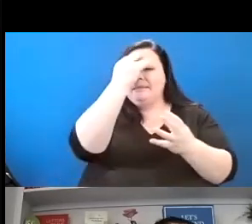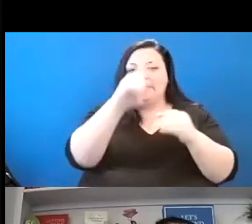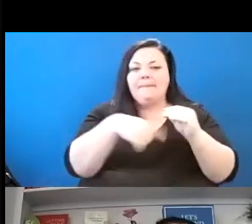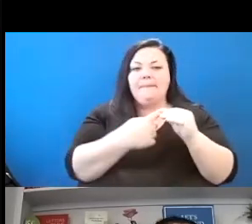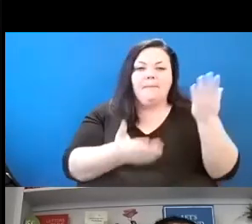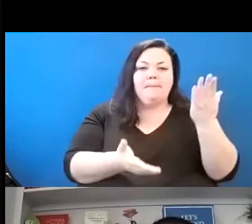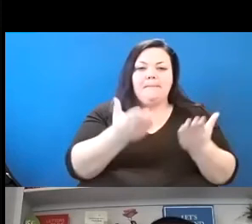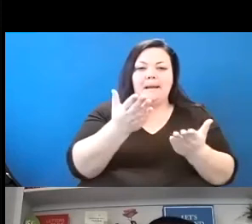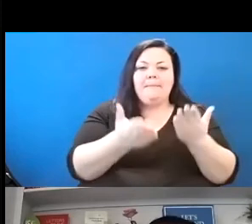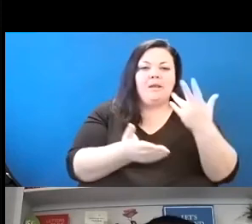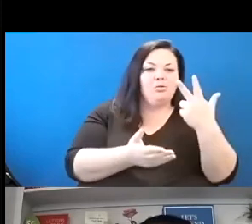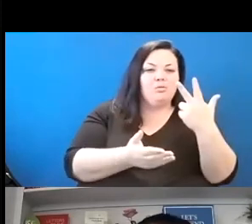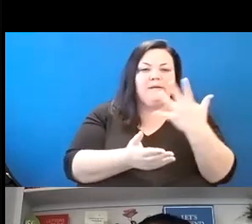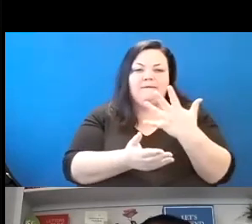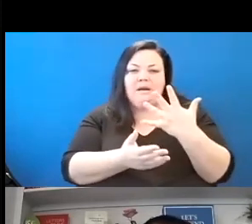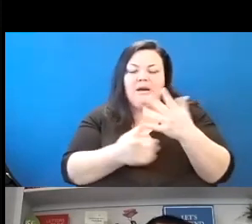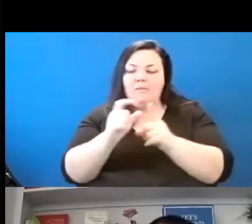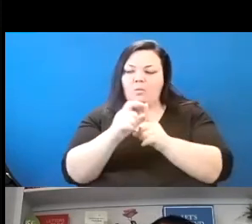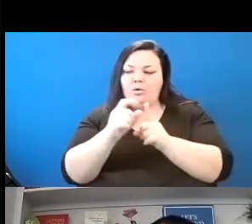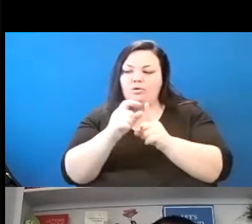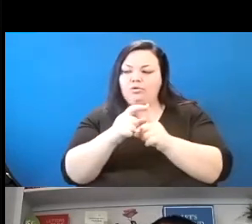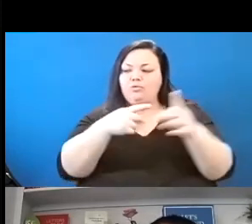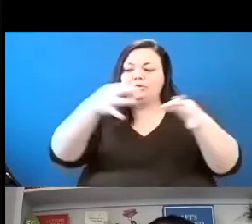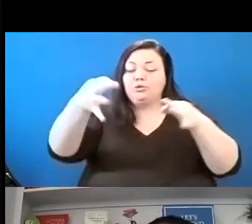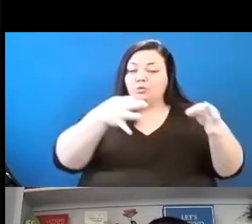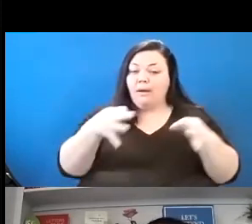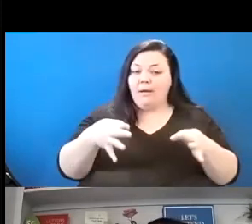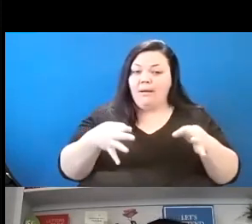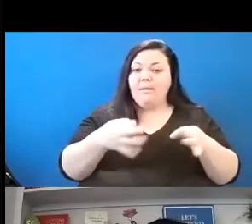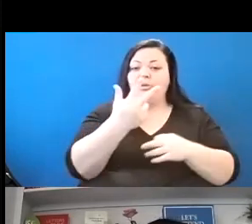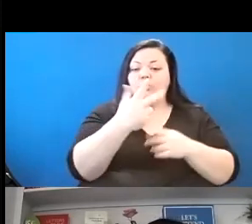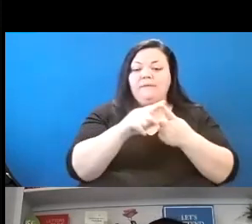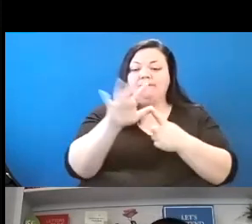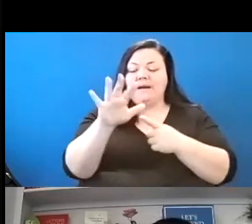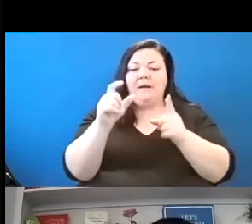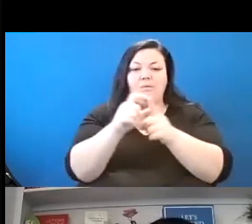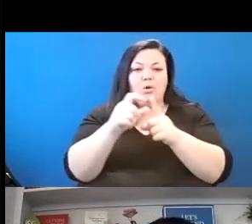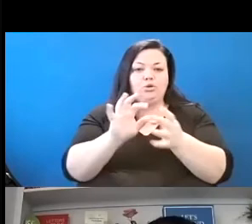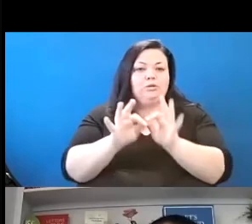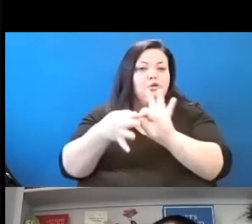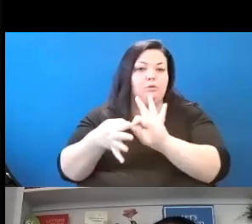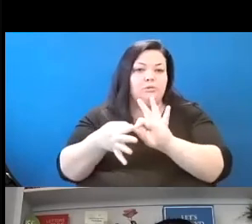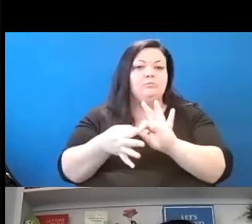three to five words to describe it in three to five words to interpret it